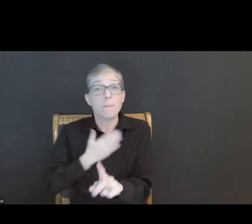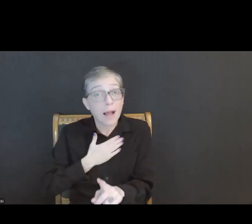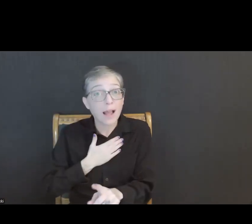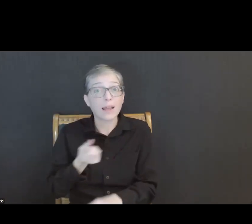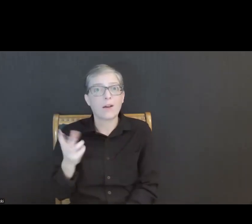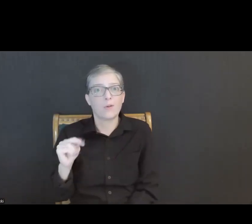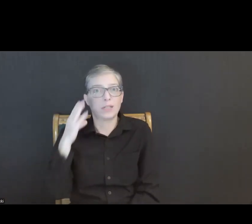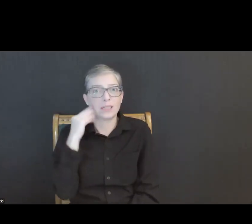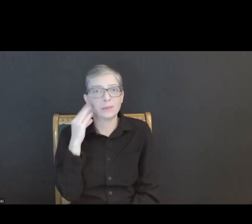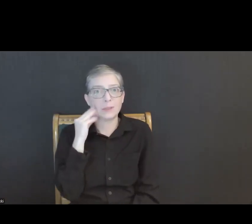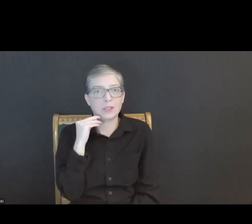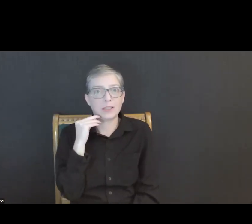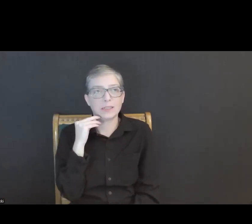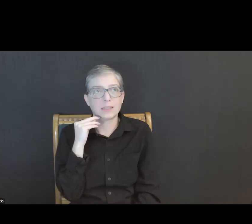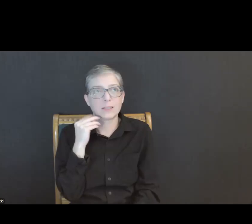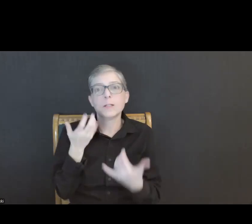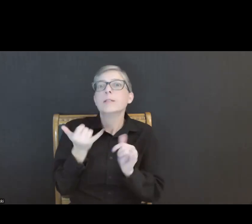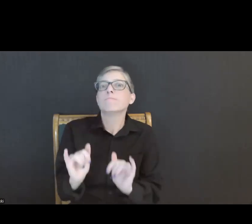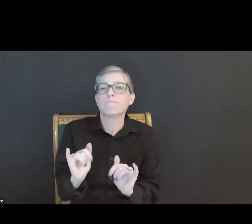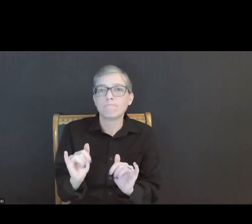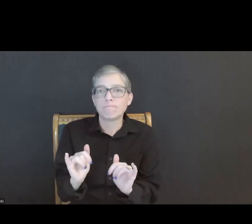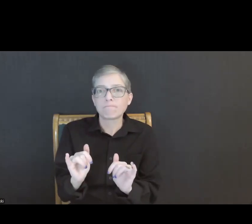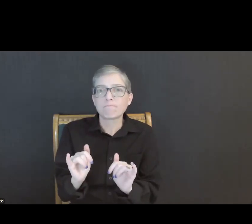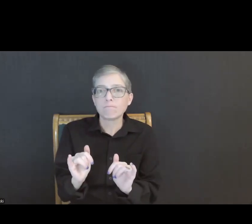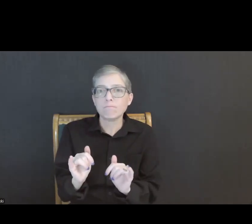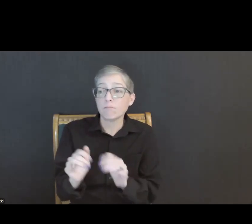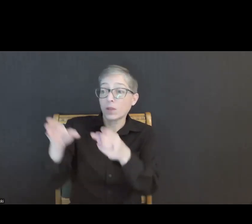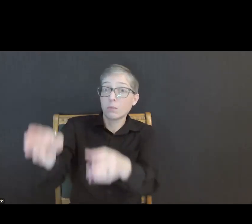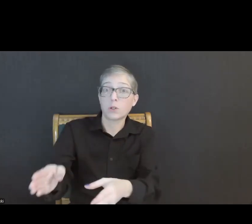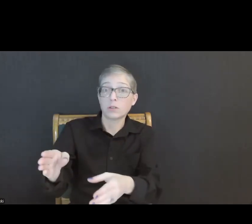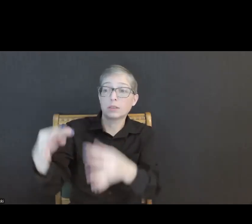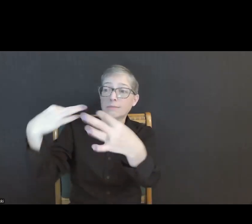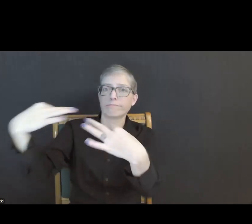it's the idea that you know someone's telling me something and it's just about me making an effort